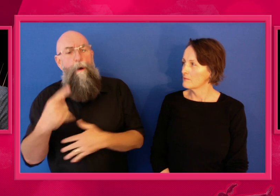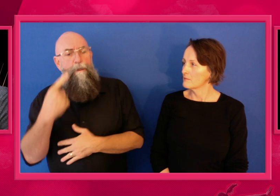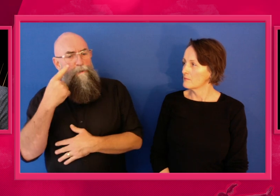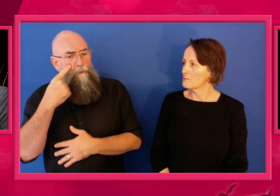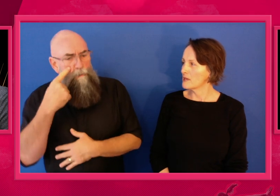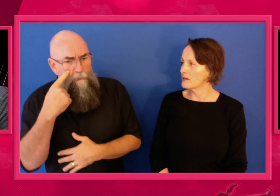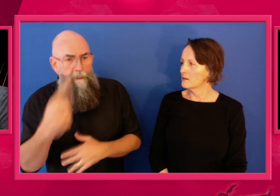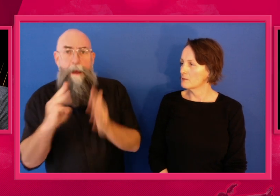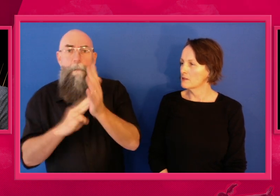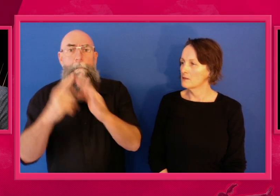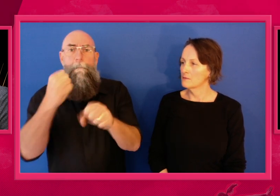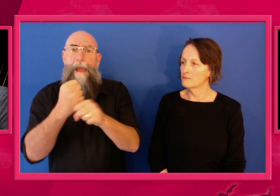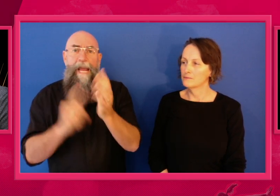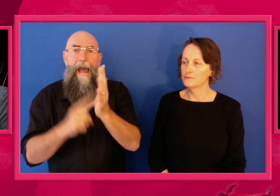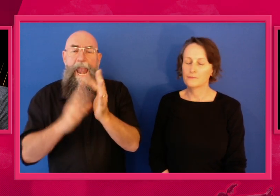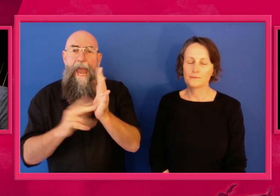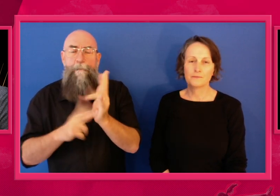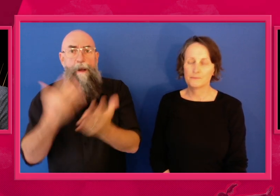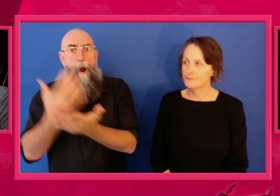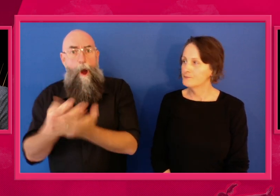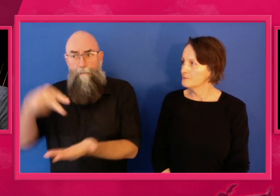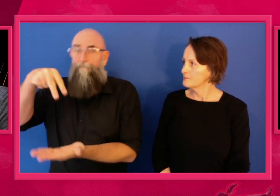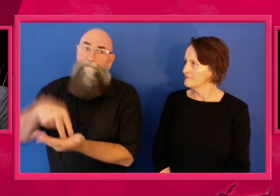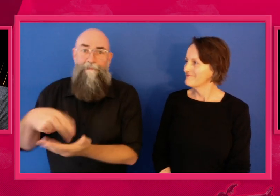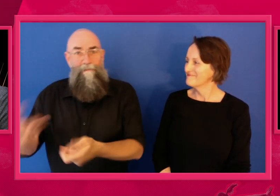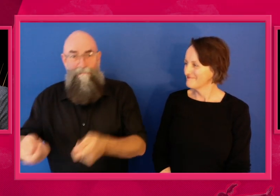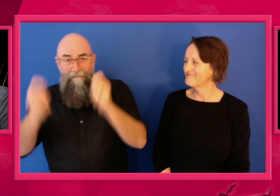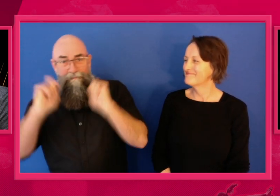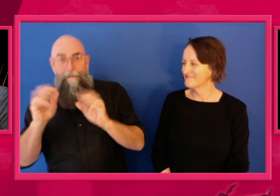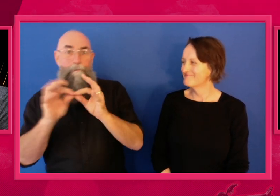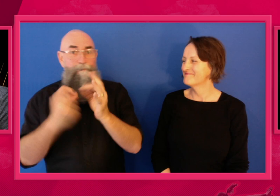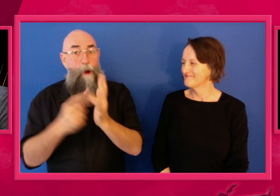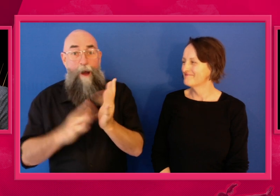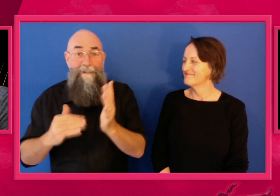was fourth place earlier in the week. And see, to see Darren Hicks get that as well.